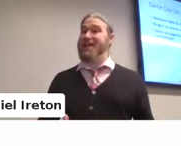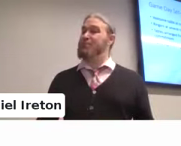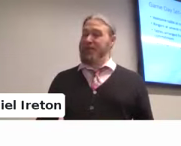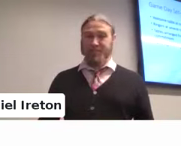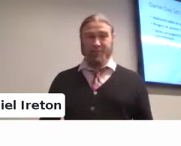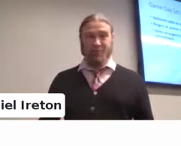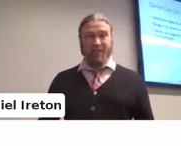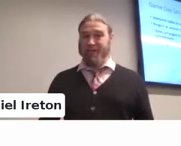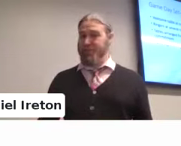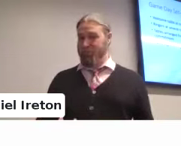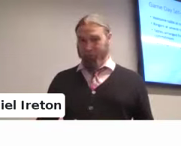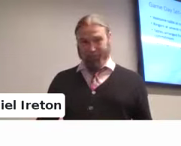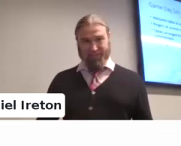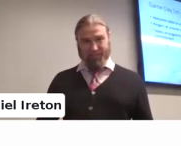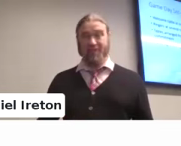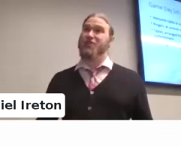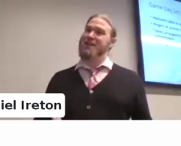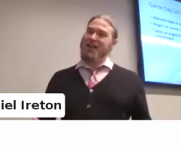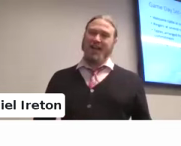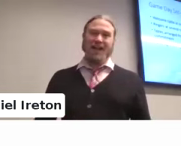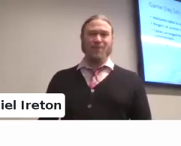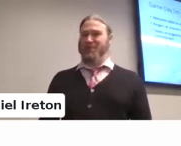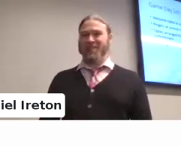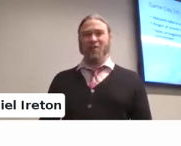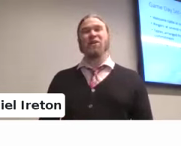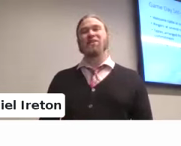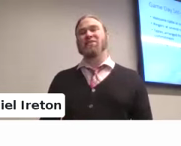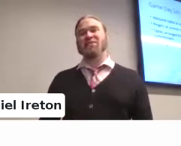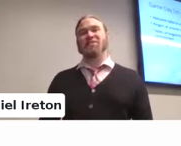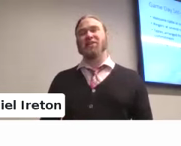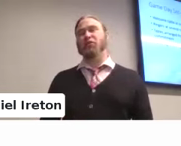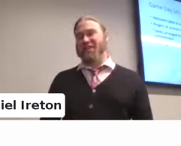They didn't really have anything to do with creating this, they did send out some play testers or rather I grabbed some play testers from them.